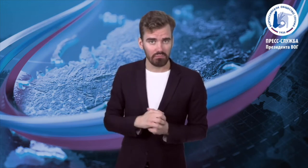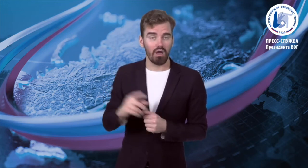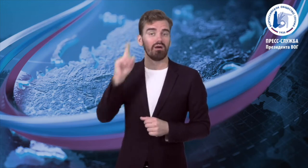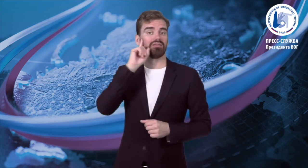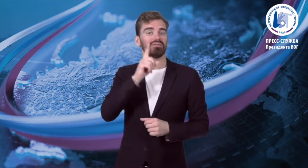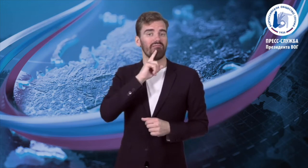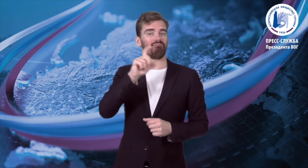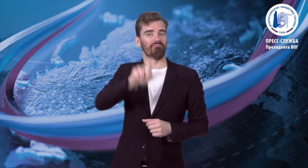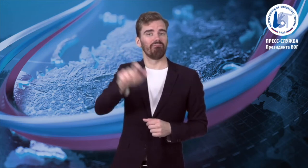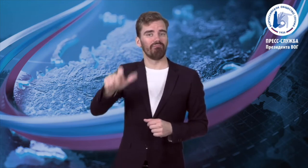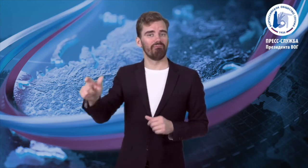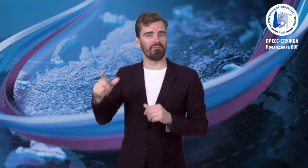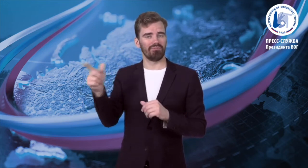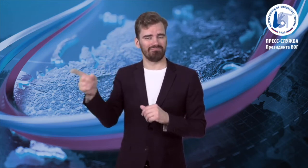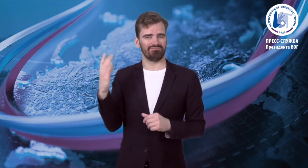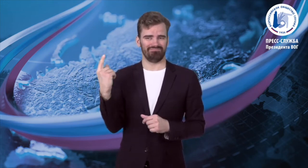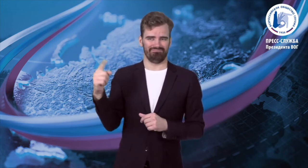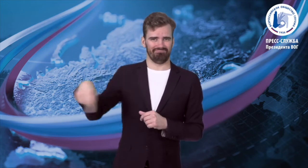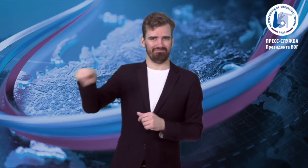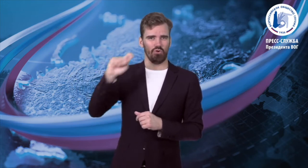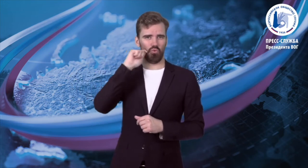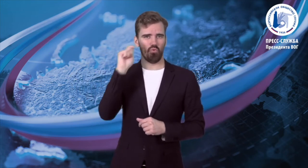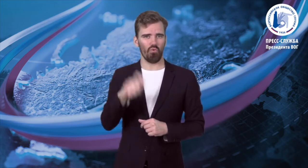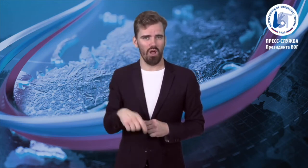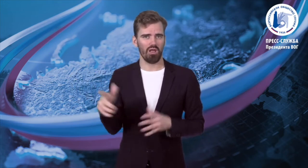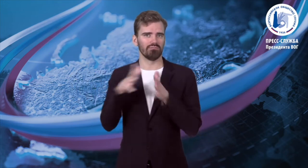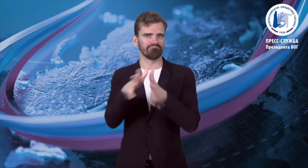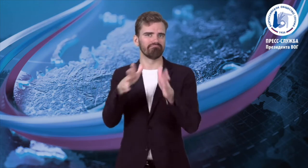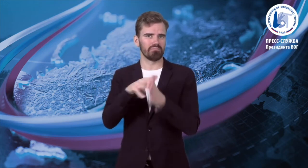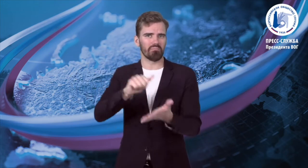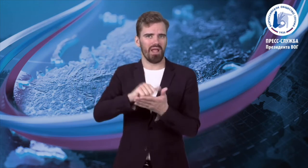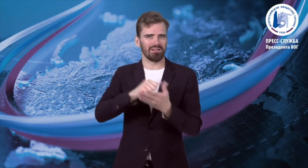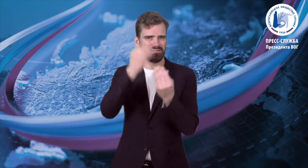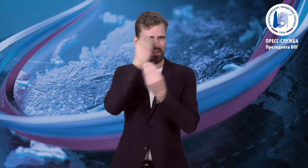Deaf citizens of Ukraine told the press service of the ARSD